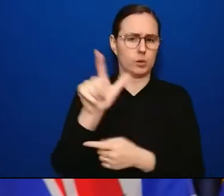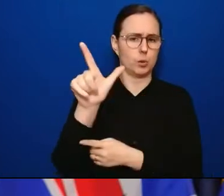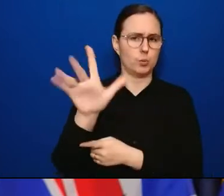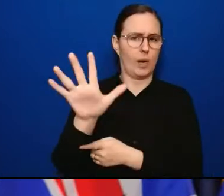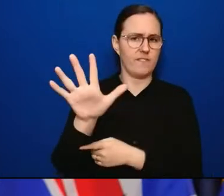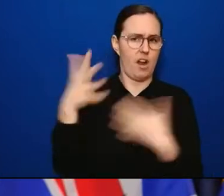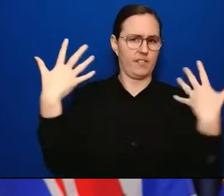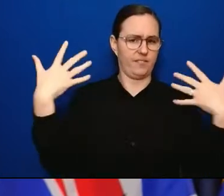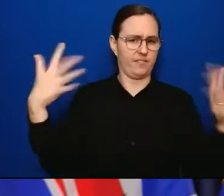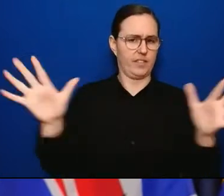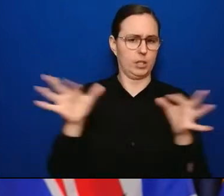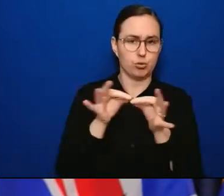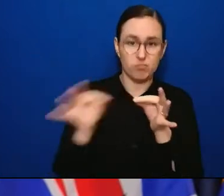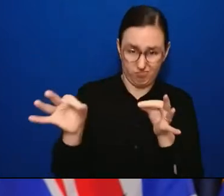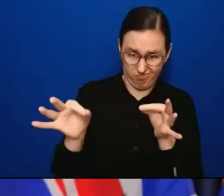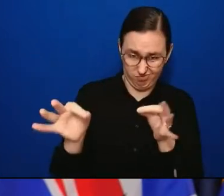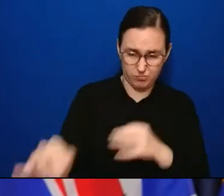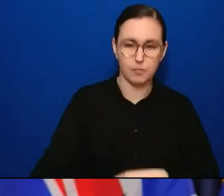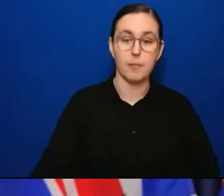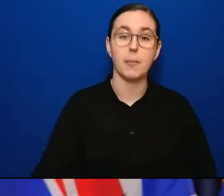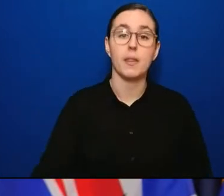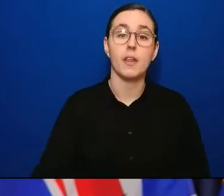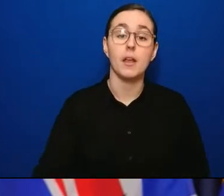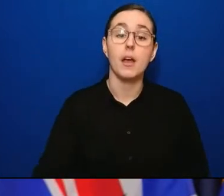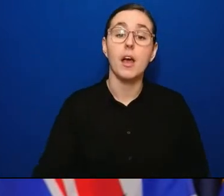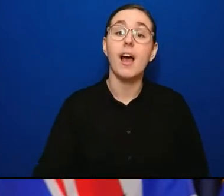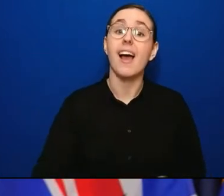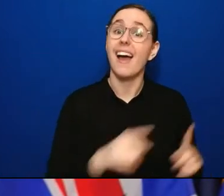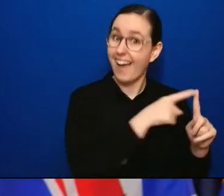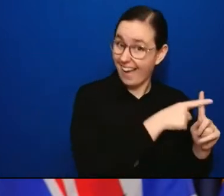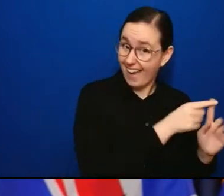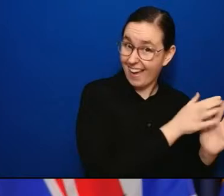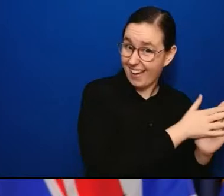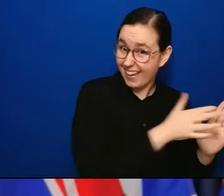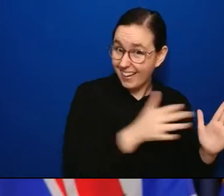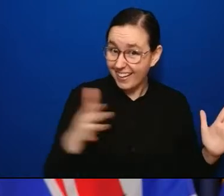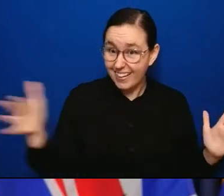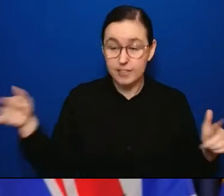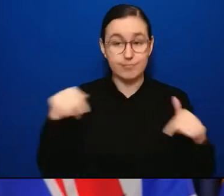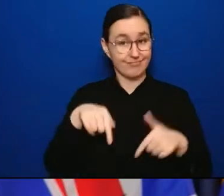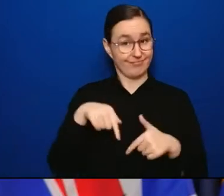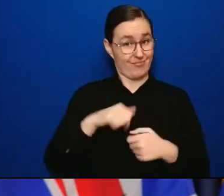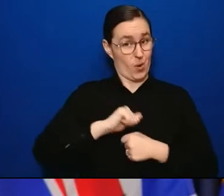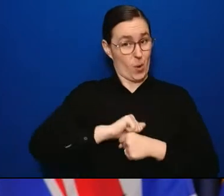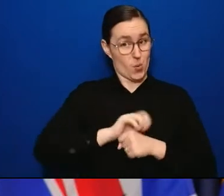hospitalizations due to Covid high and was a great many patients with covid in our we've